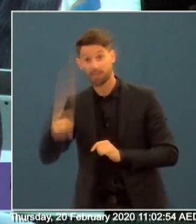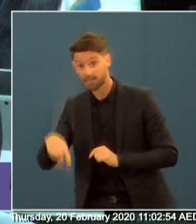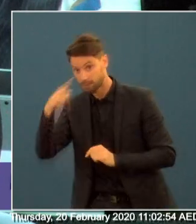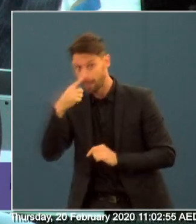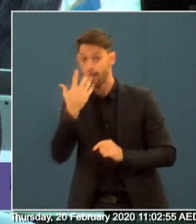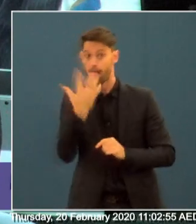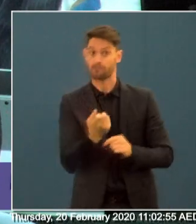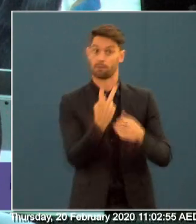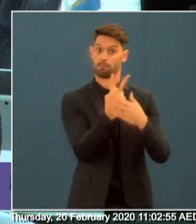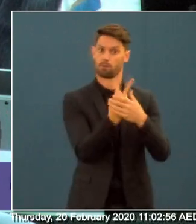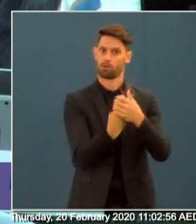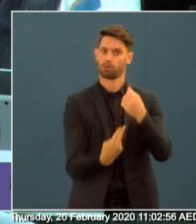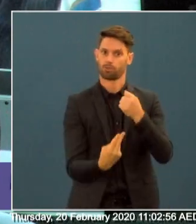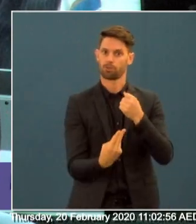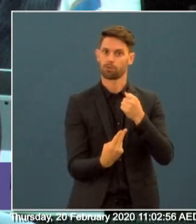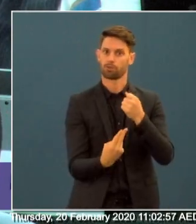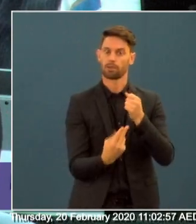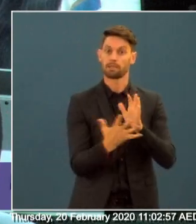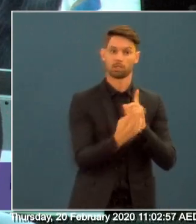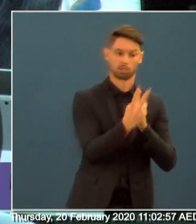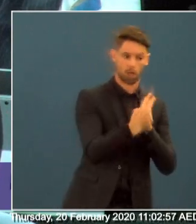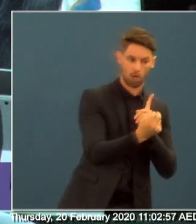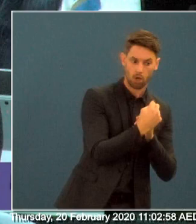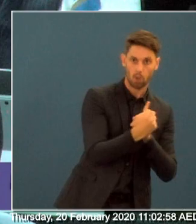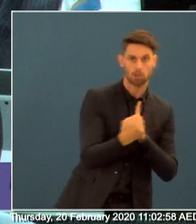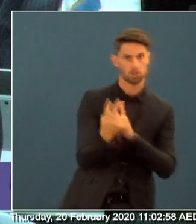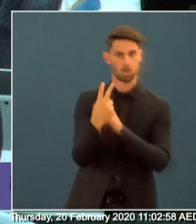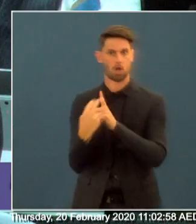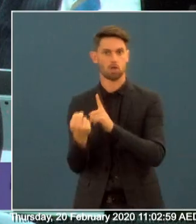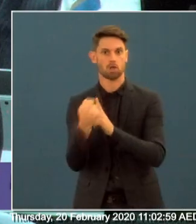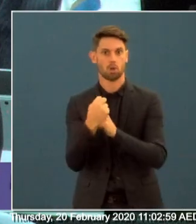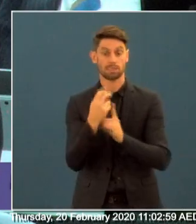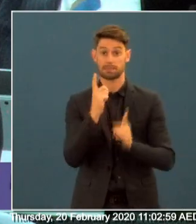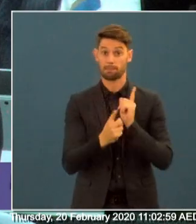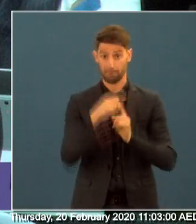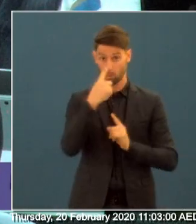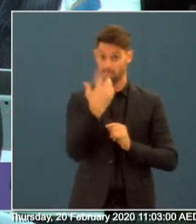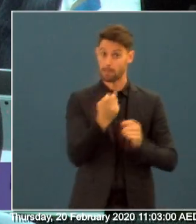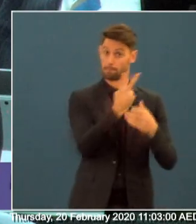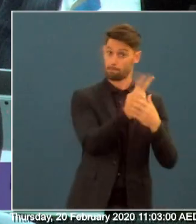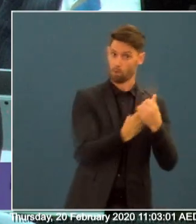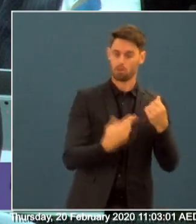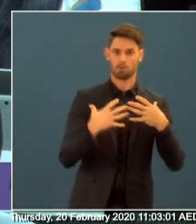And that: Dual diagnosis has been linked to poorer health status and more complex health care needs across the lifespan.